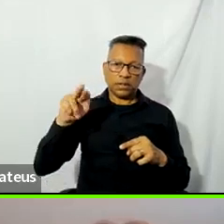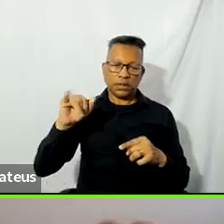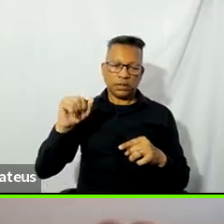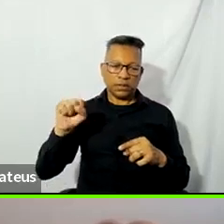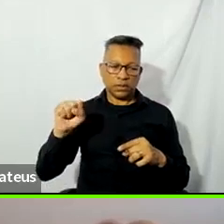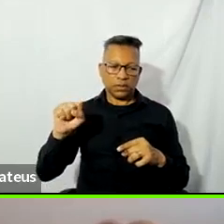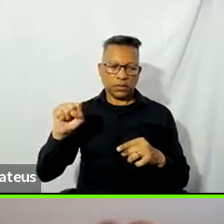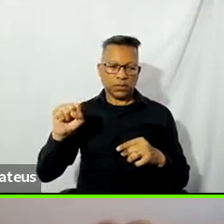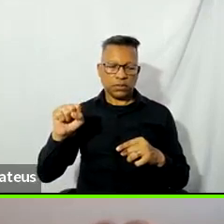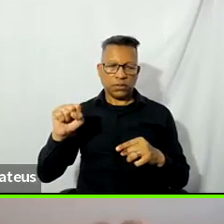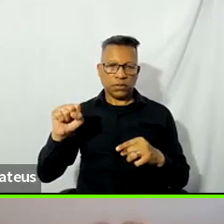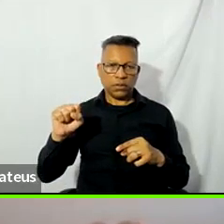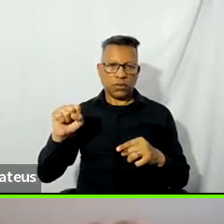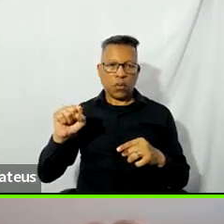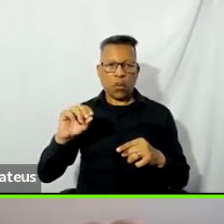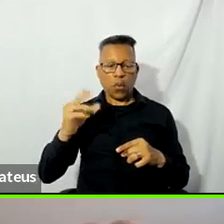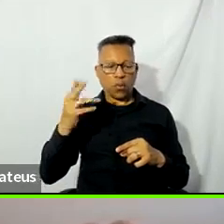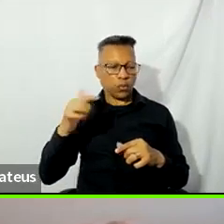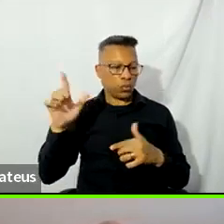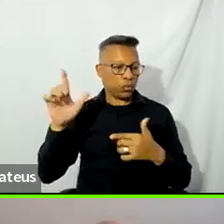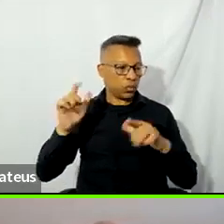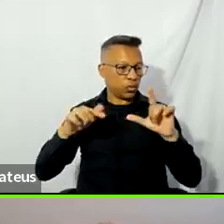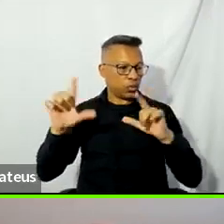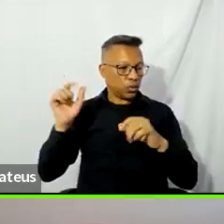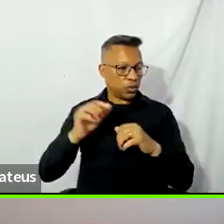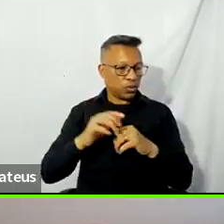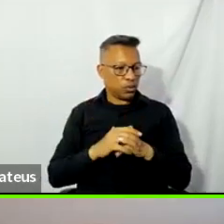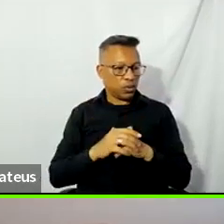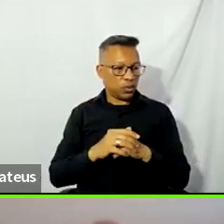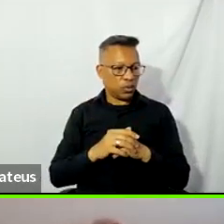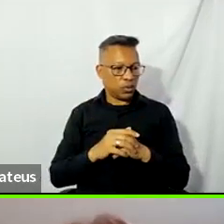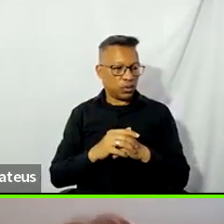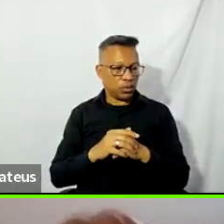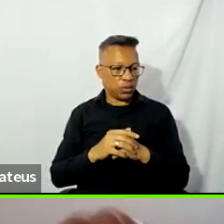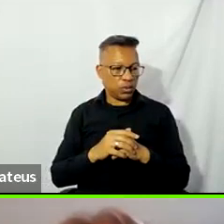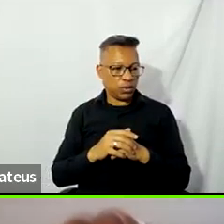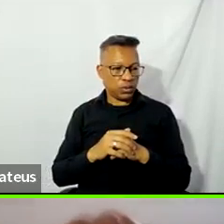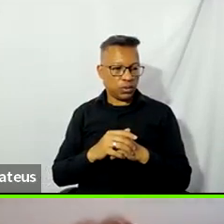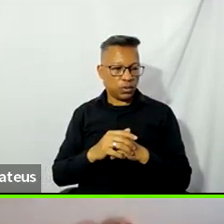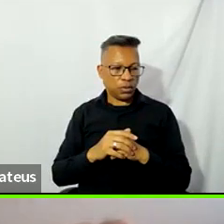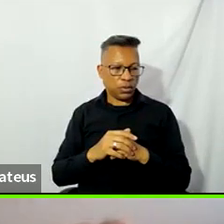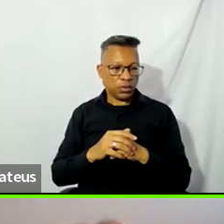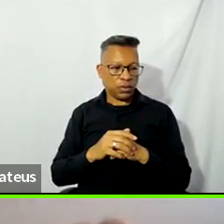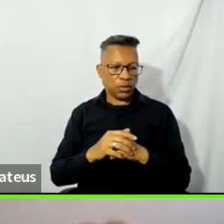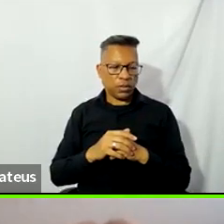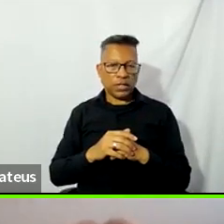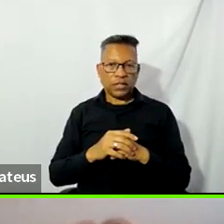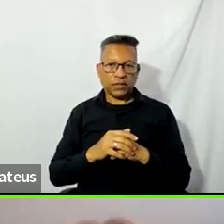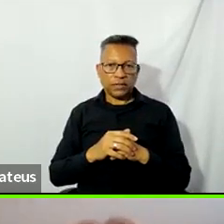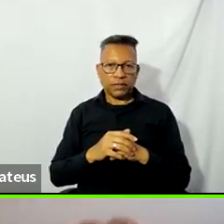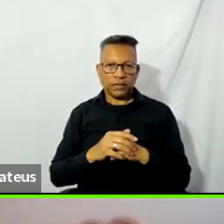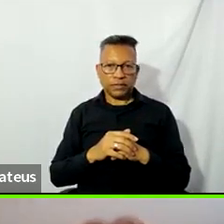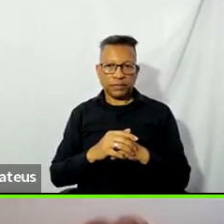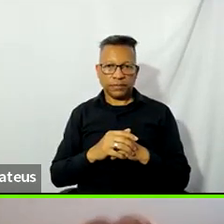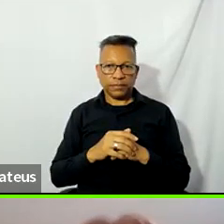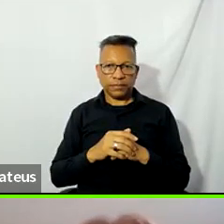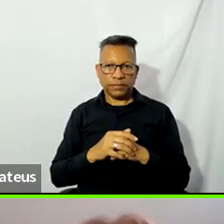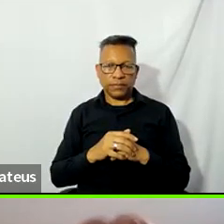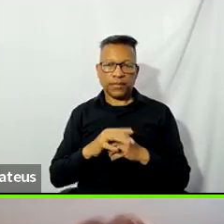all of the all of the means that week create can be used create can be used to control behavior. I mean anything I mean anything, everything I mean anything. everything that